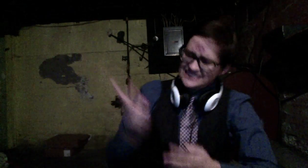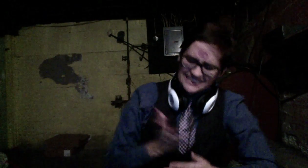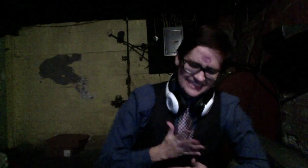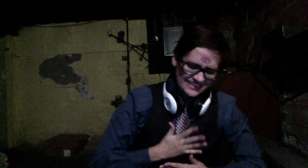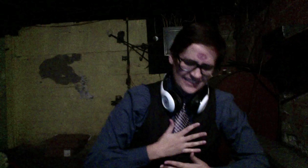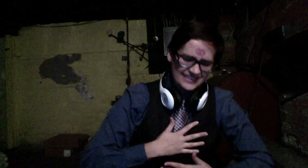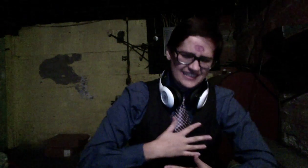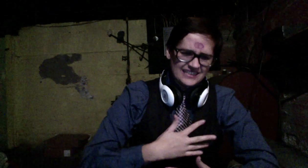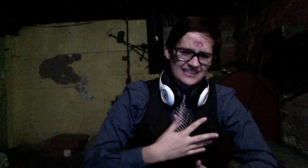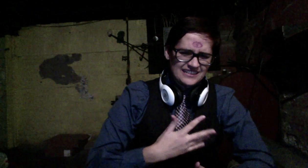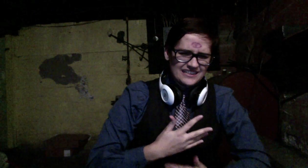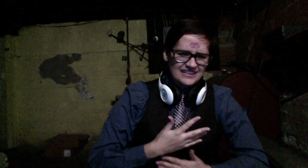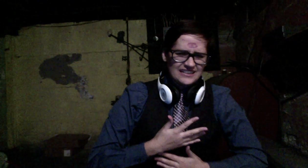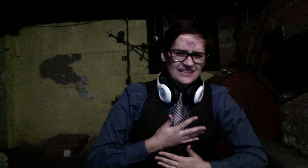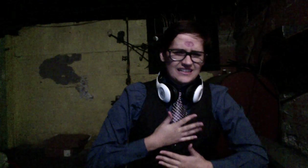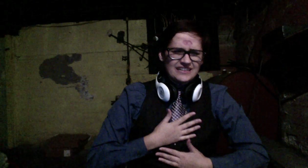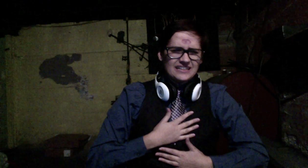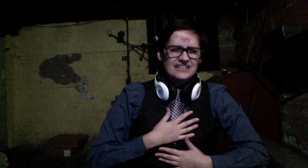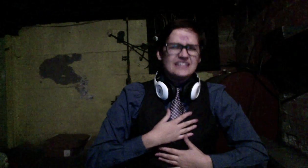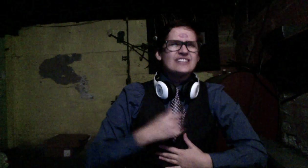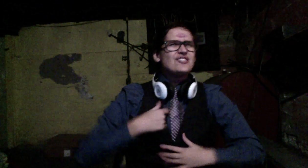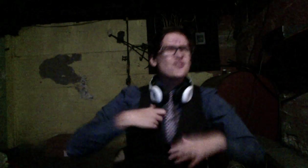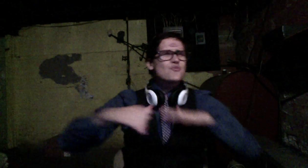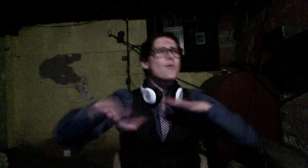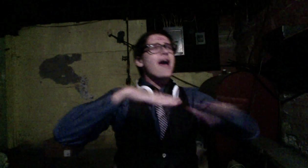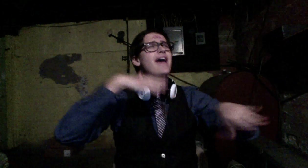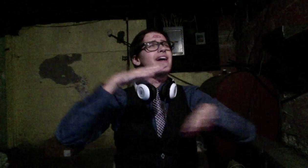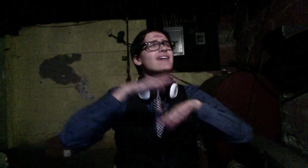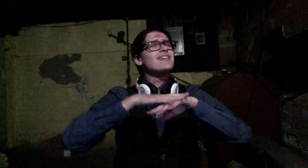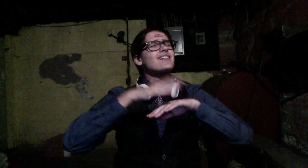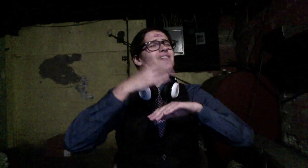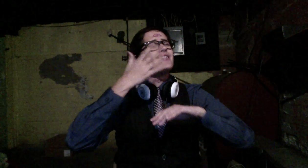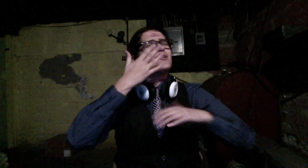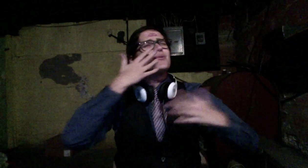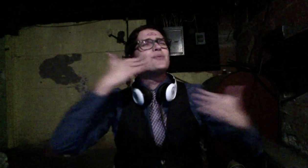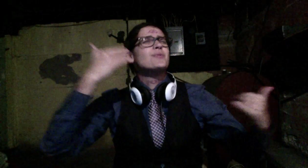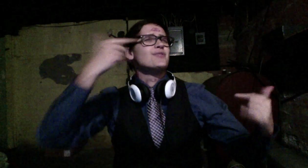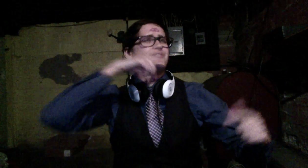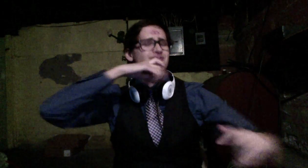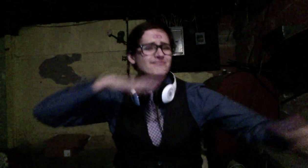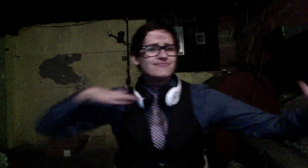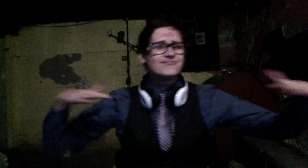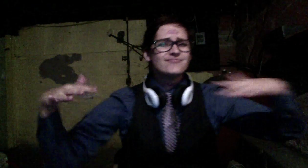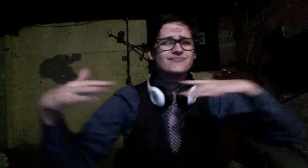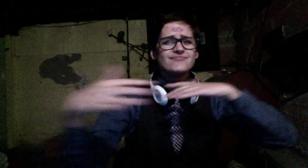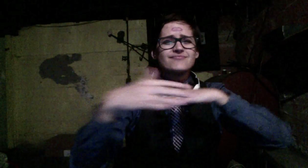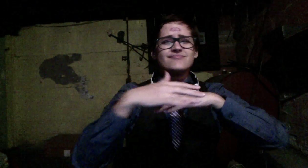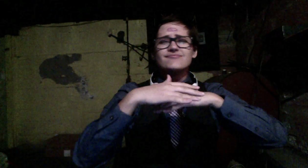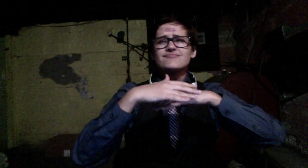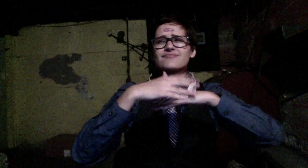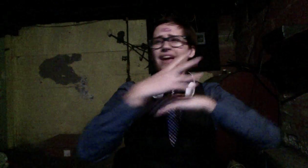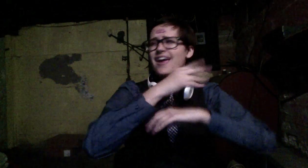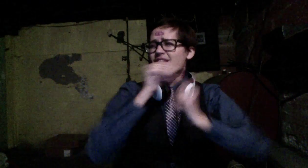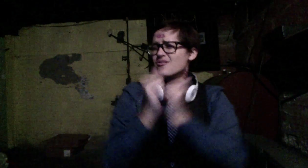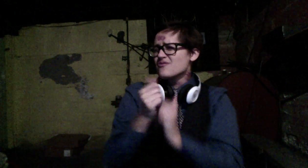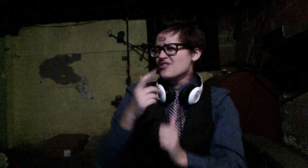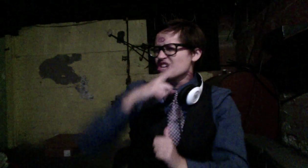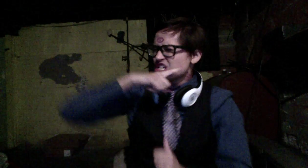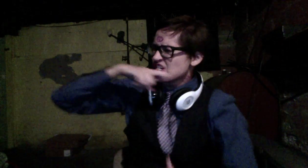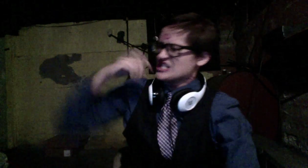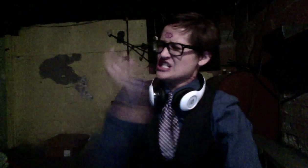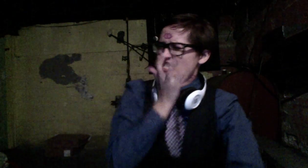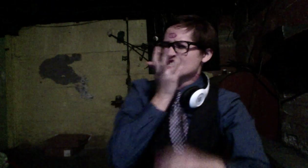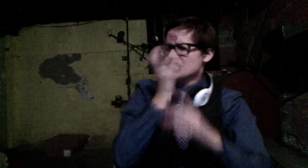BREATHE I WALK ON COOL DRY-SAND-LAND AND WITH DRY GRASS *brittle-grown*